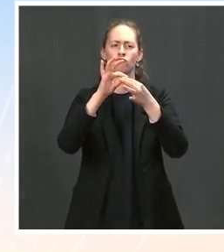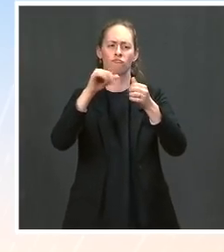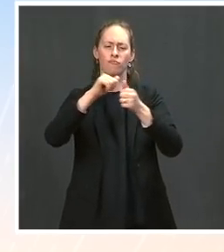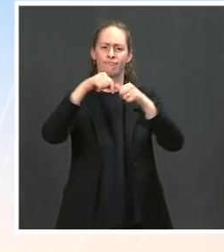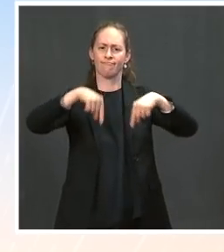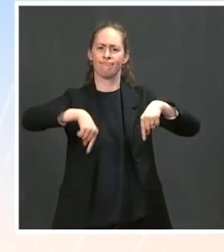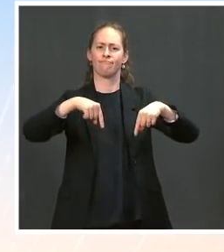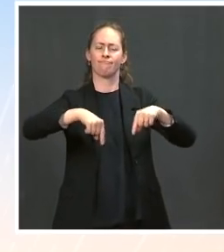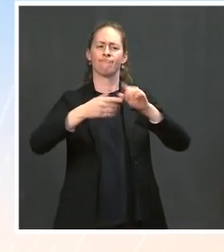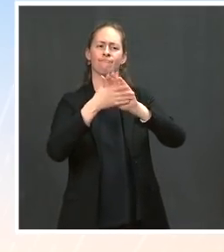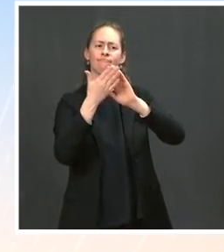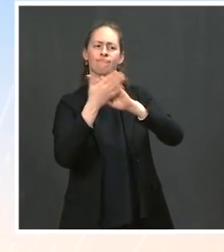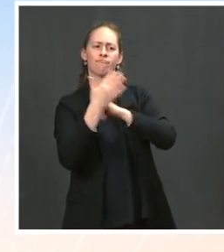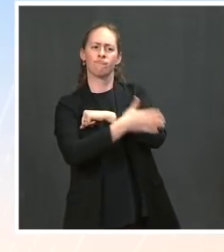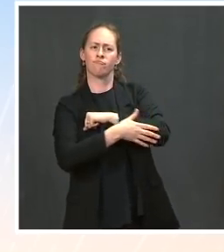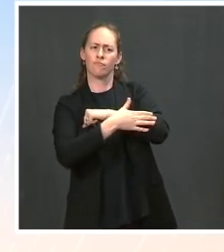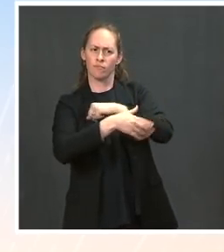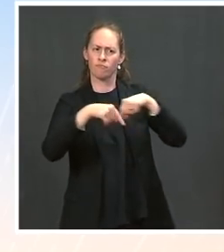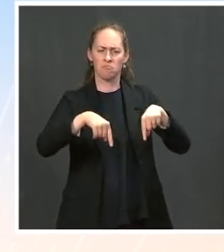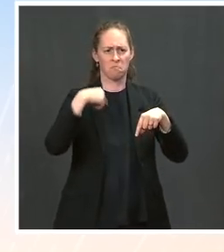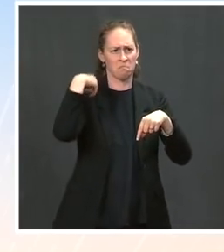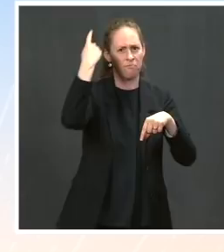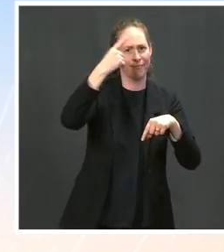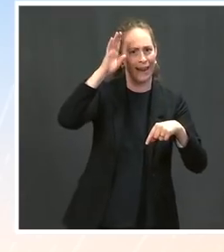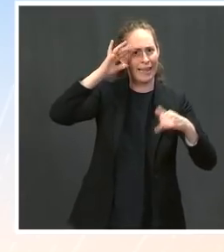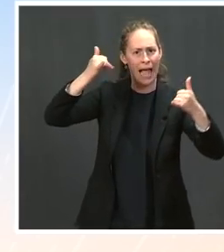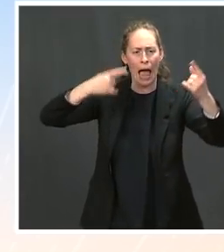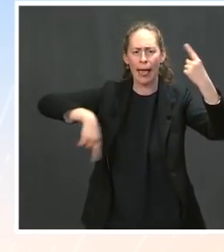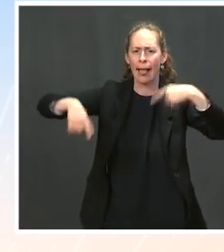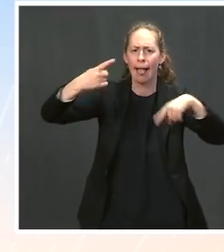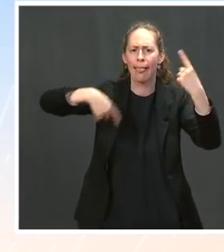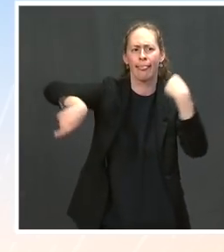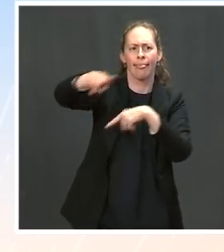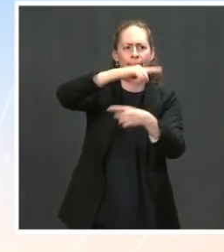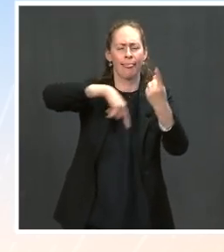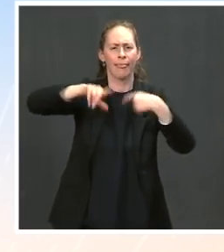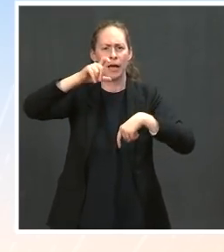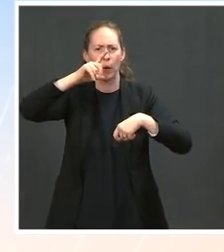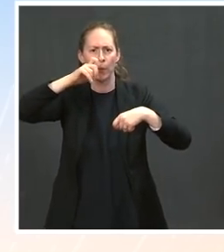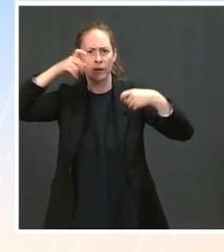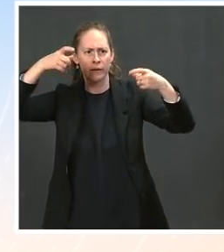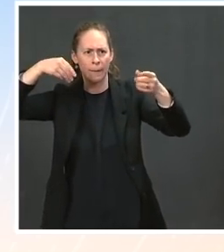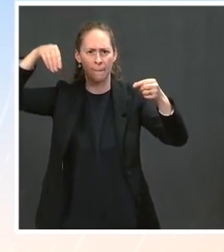And the President says he's willing and open to compromise. Republicans seem willing to support new, higher --